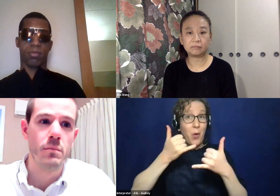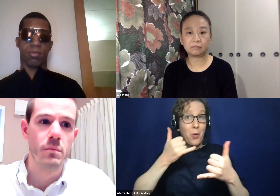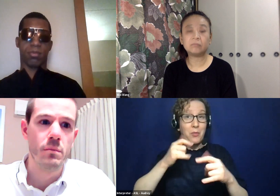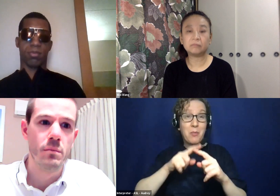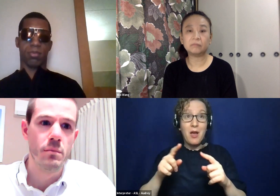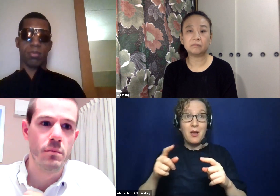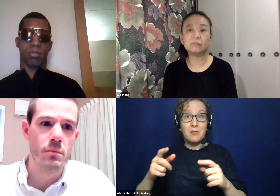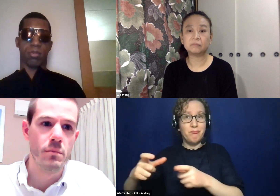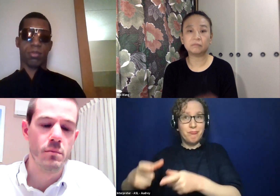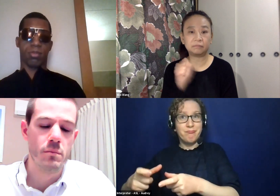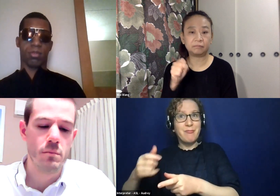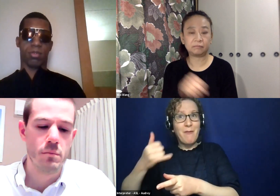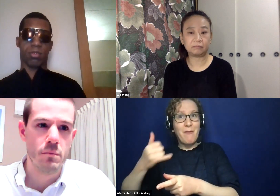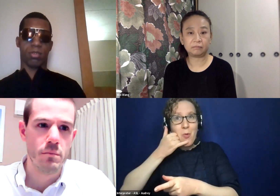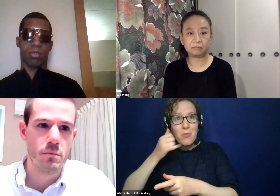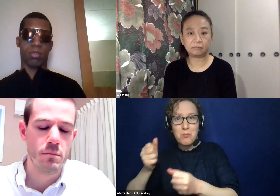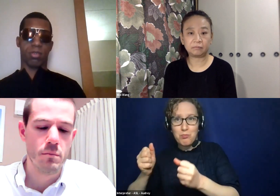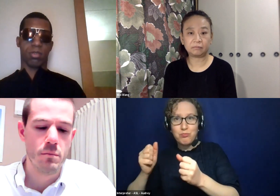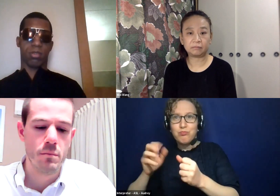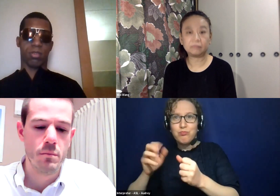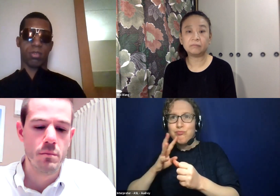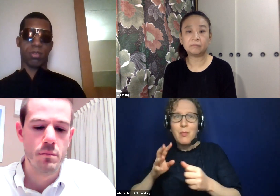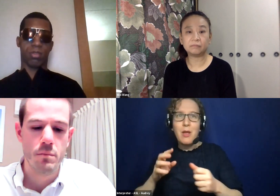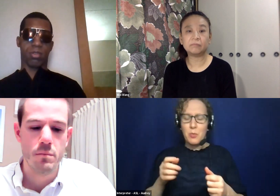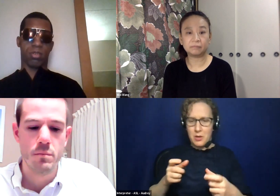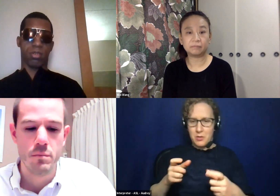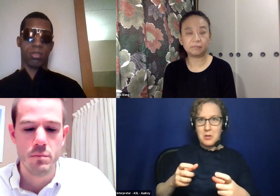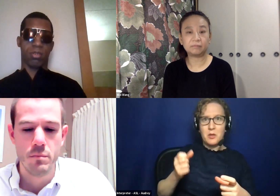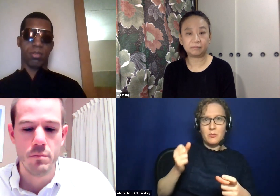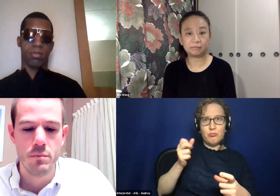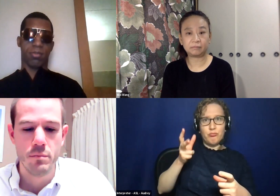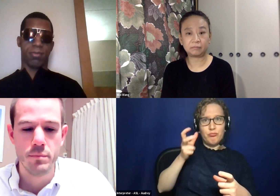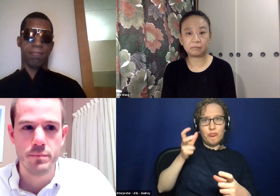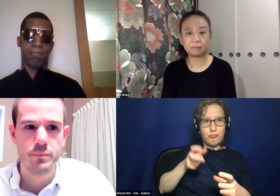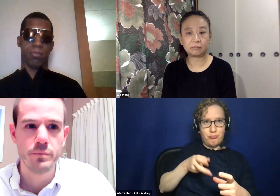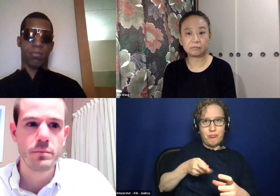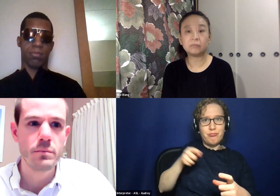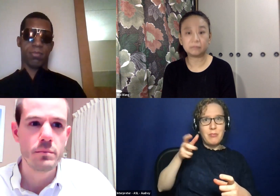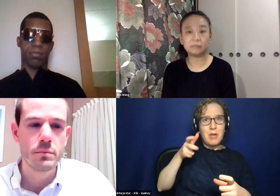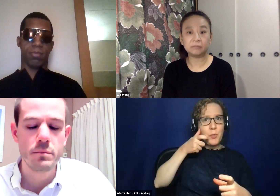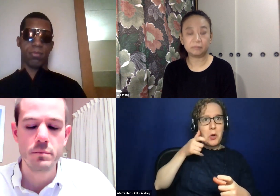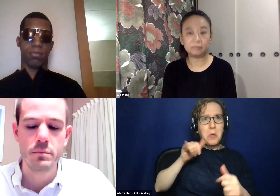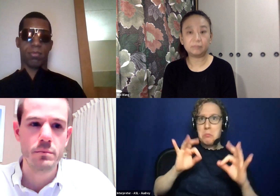you were able to use it for last minute meetings. And you also had an interesting thing, I remember